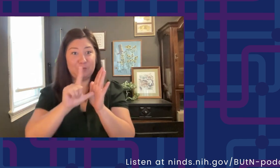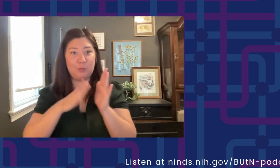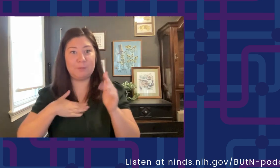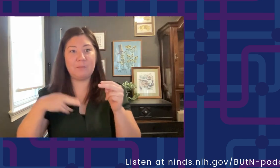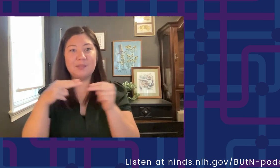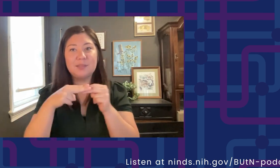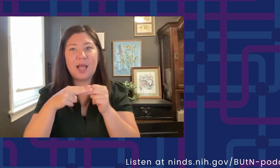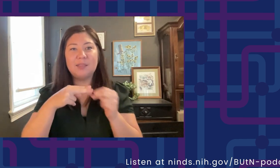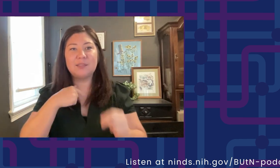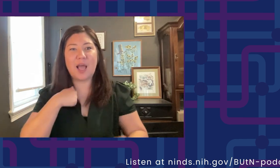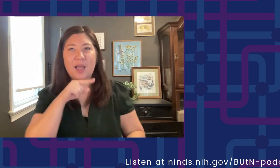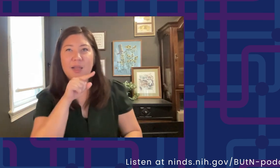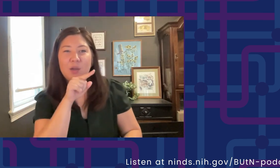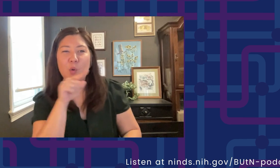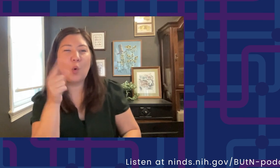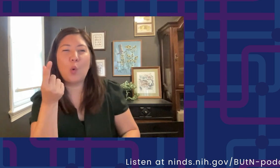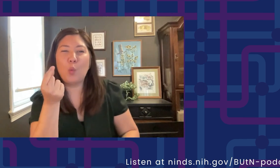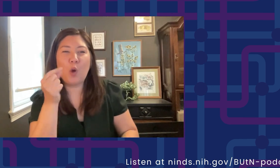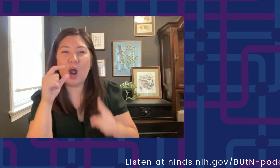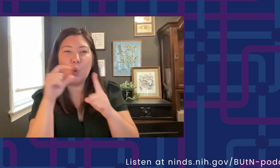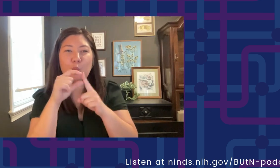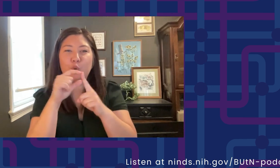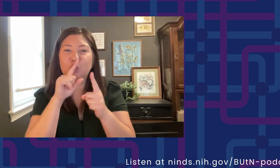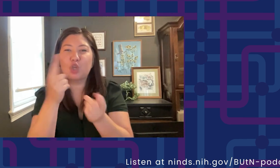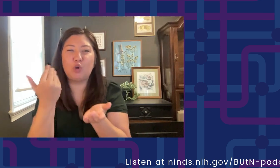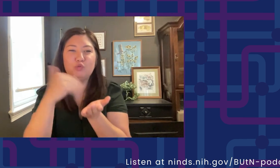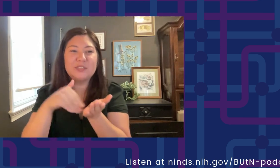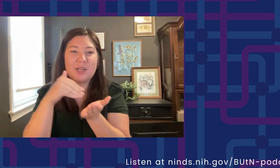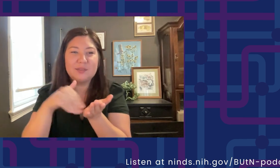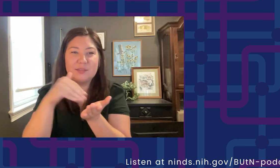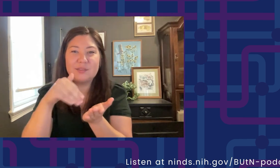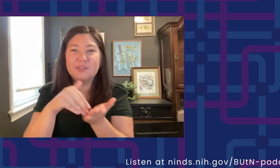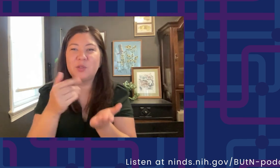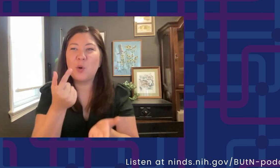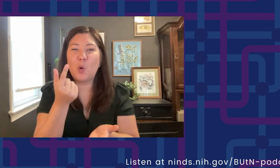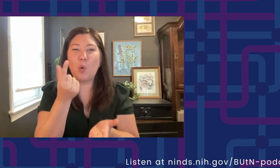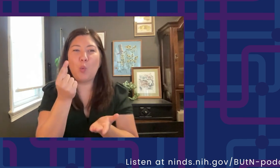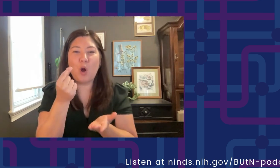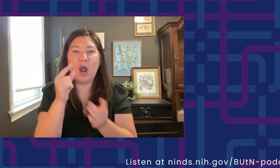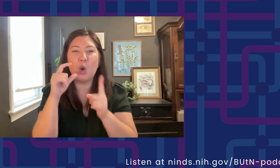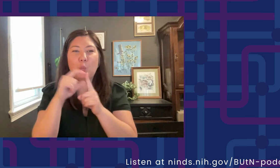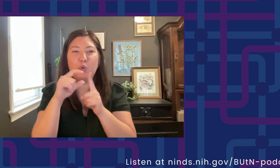And oftentimes when I'm reviewing my slides, I think what words are redundant?